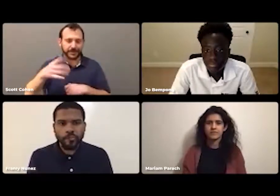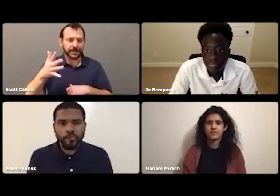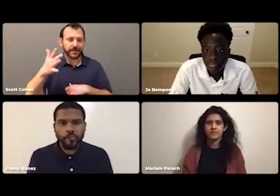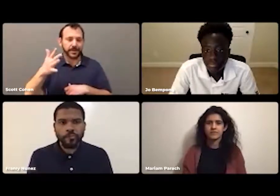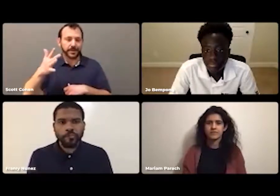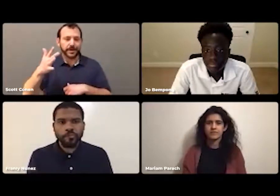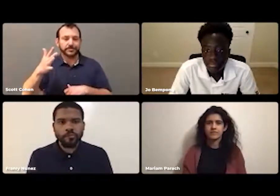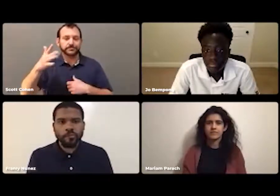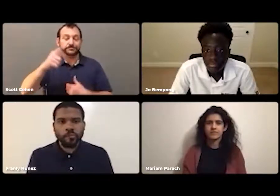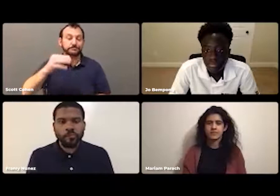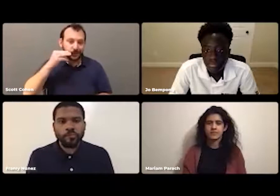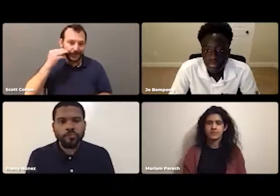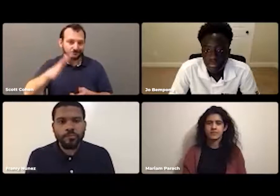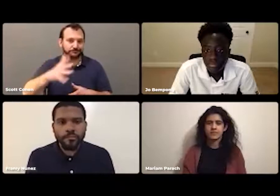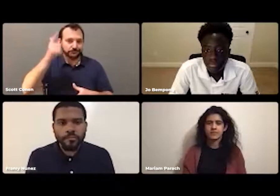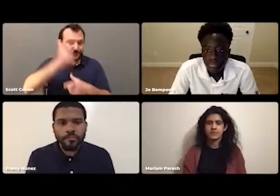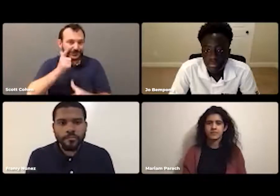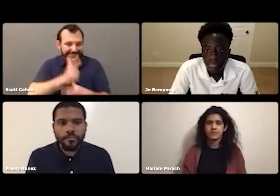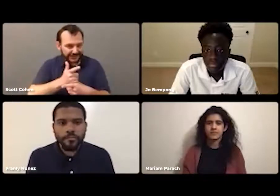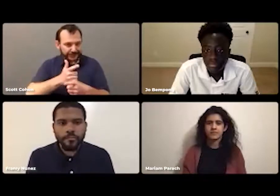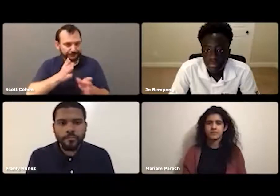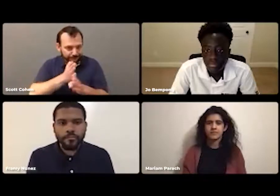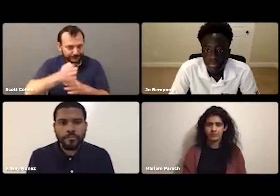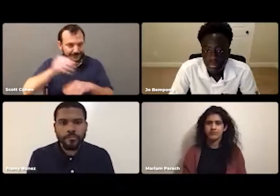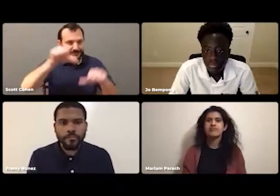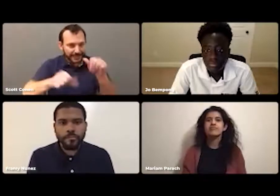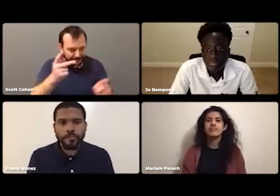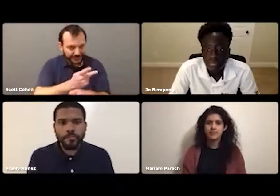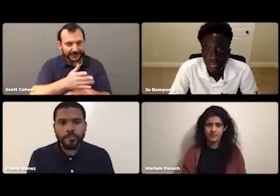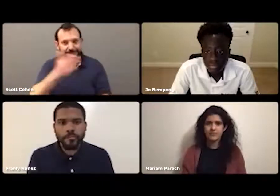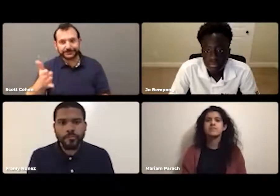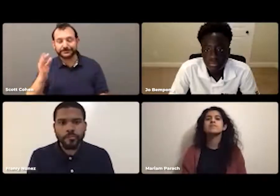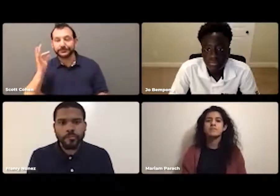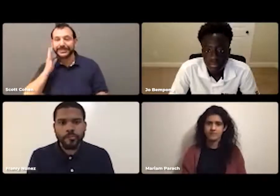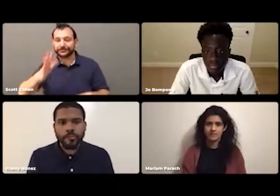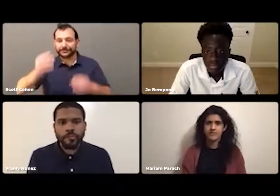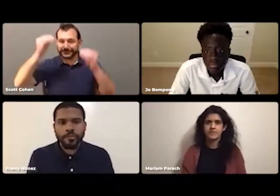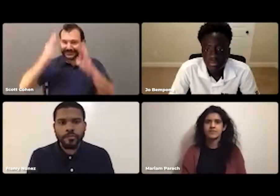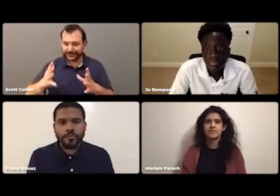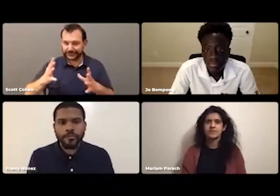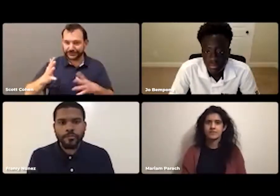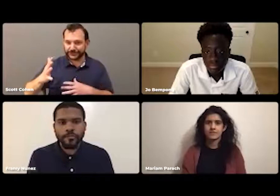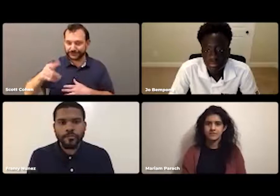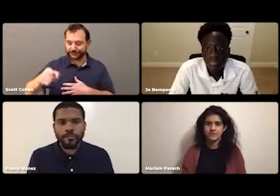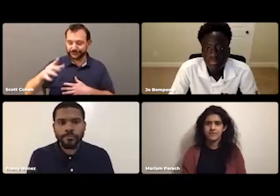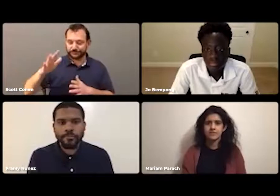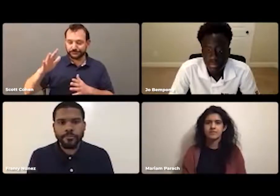I've noticed in your comments: Mariam, you mentioned your siblings were in math and science.